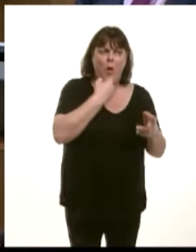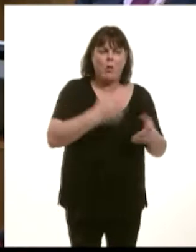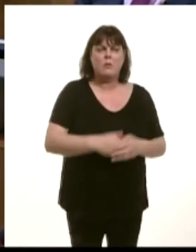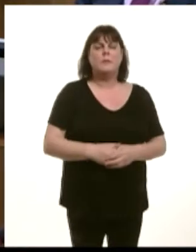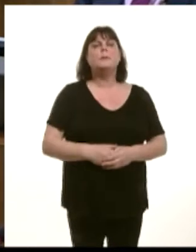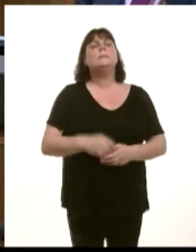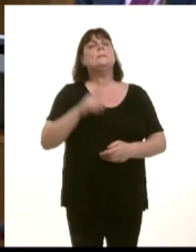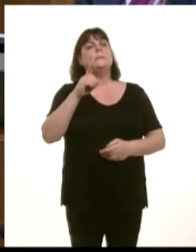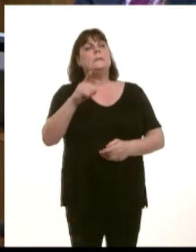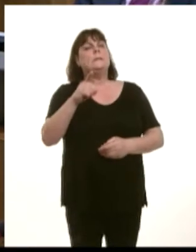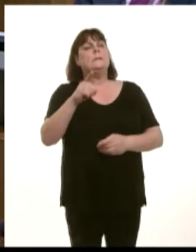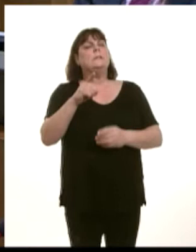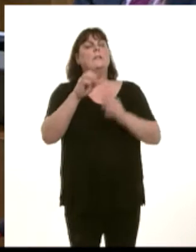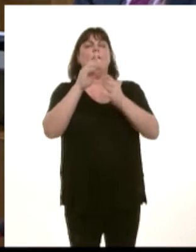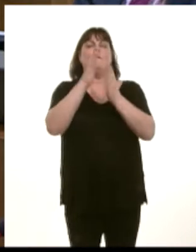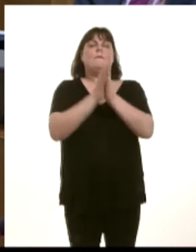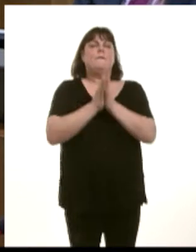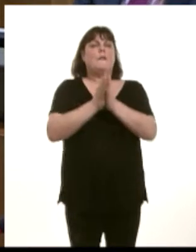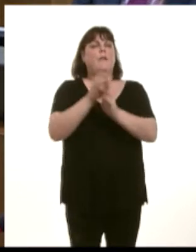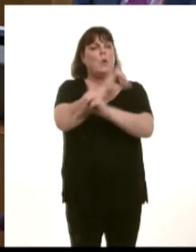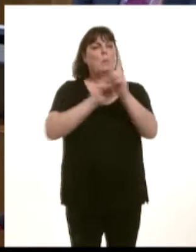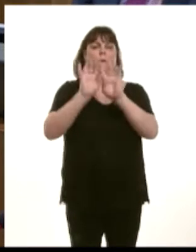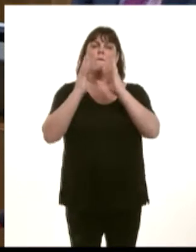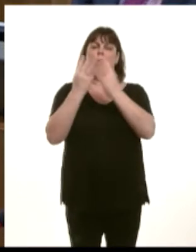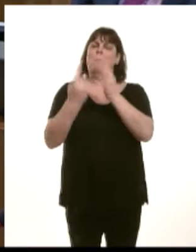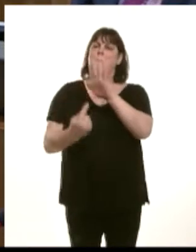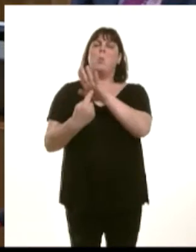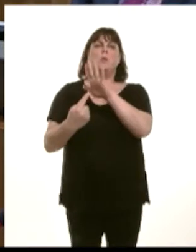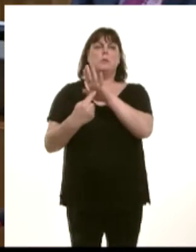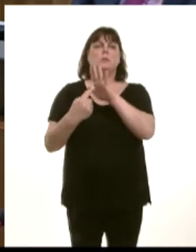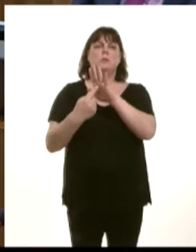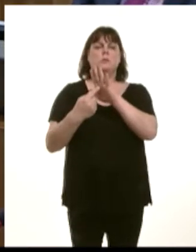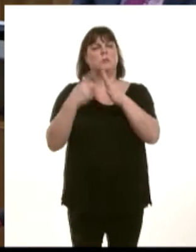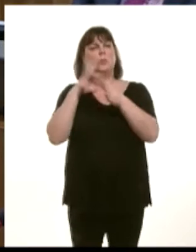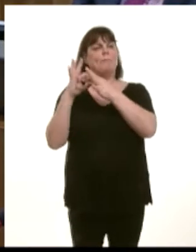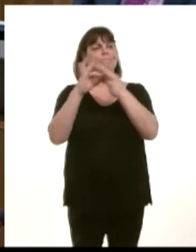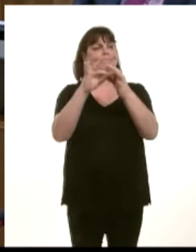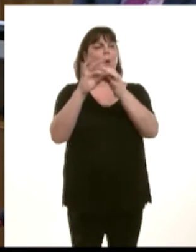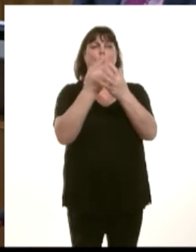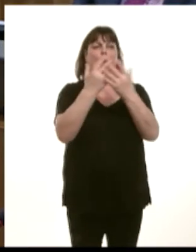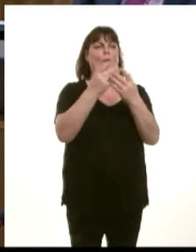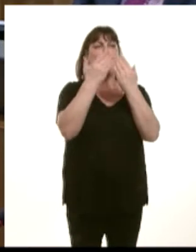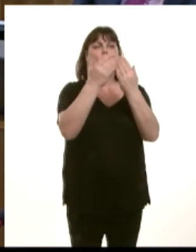forum is certainly important. The strong links that we have with representative bodies of the Muslim community are important